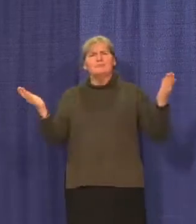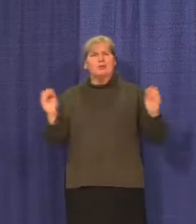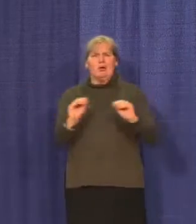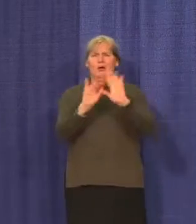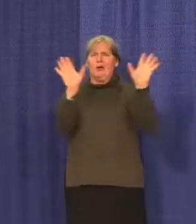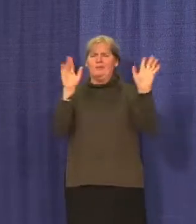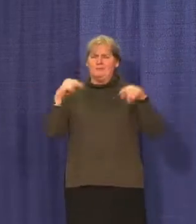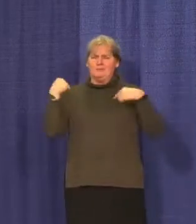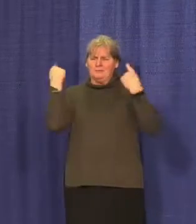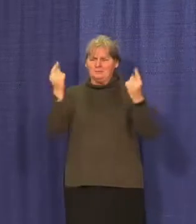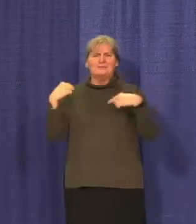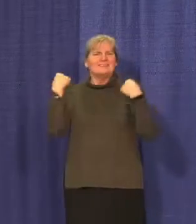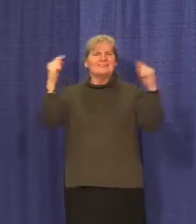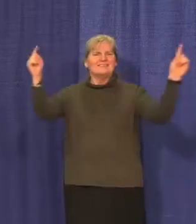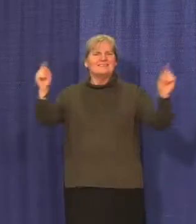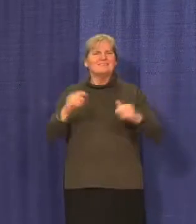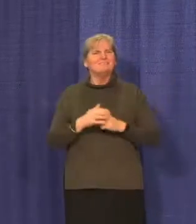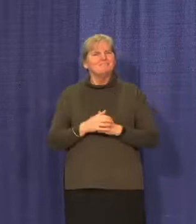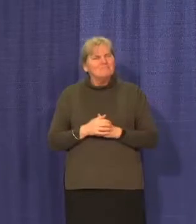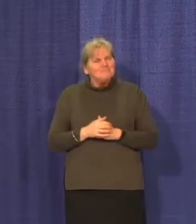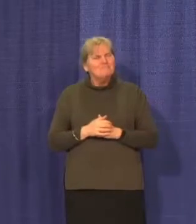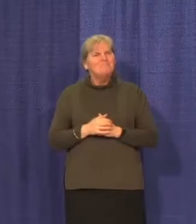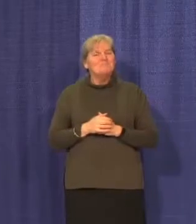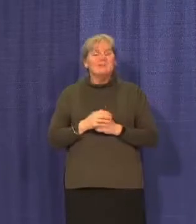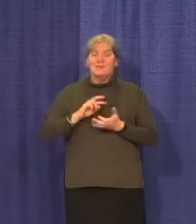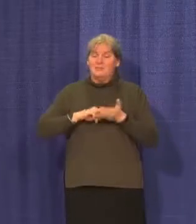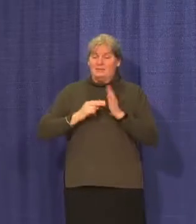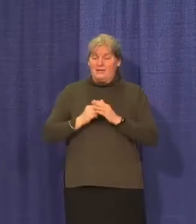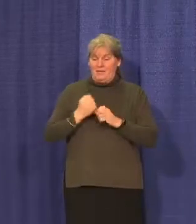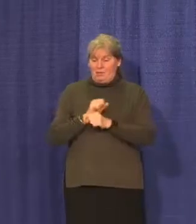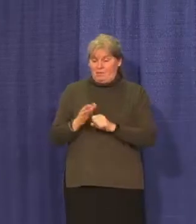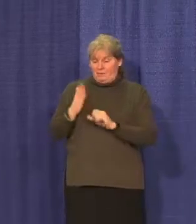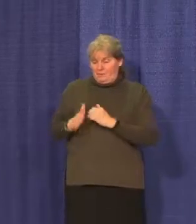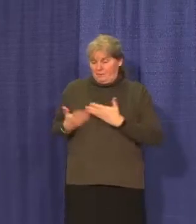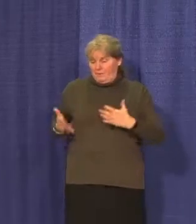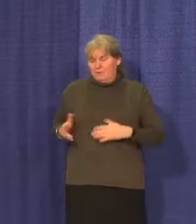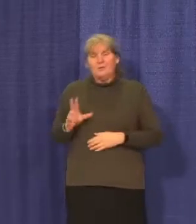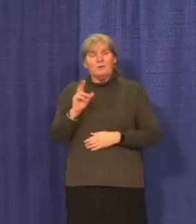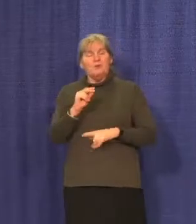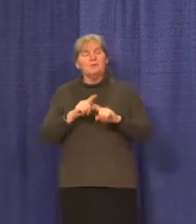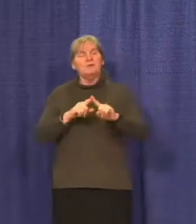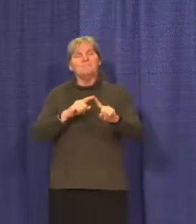are clearly working. It does not mean the work is over, but I want to pause and